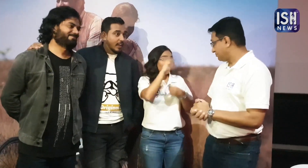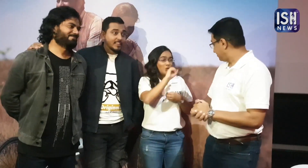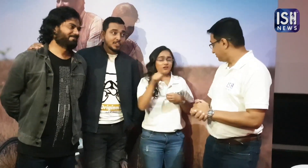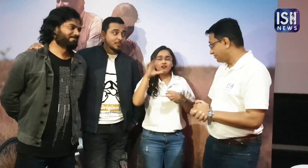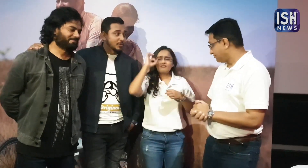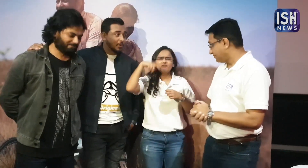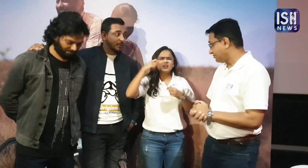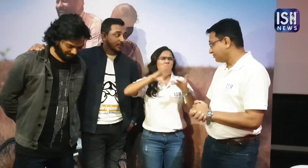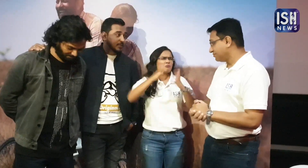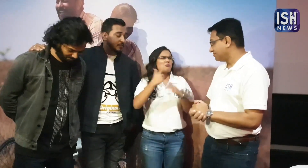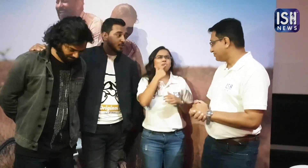Even if we did, it would not be like this.